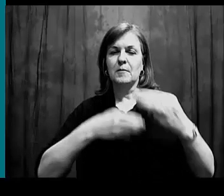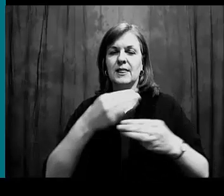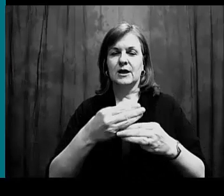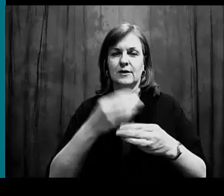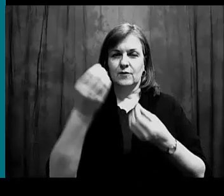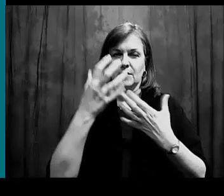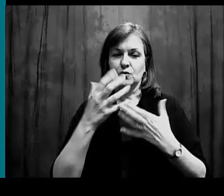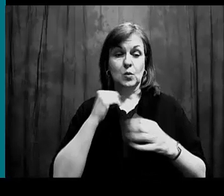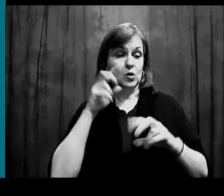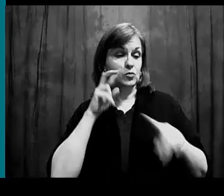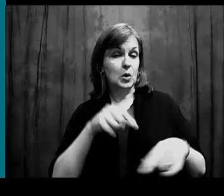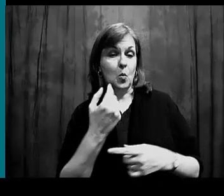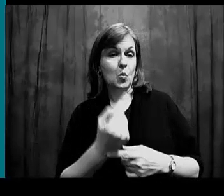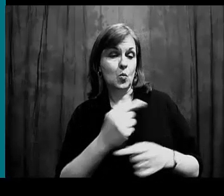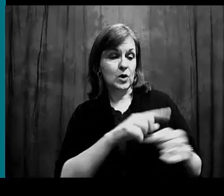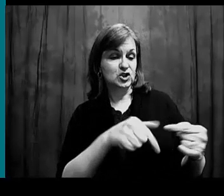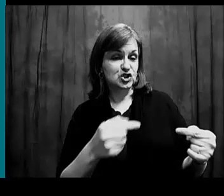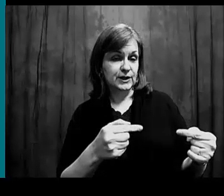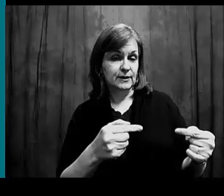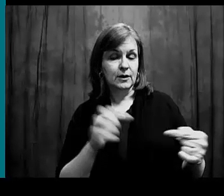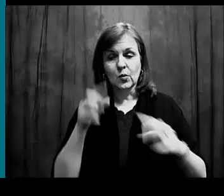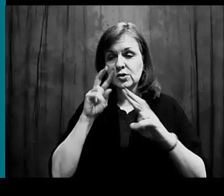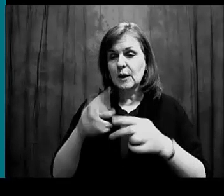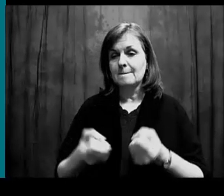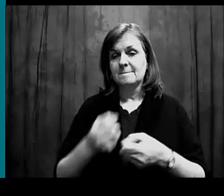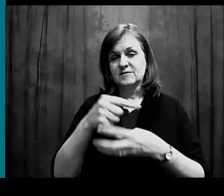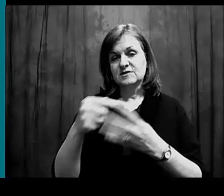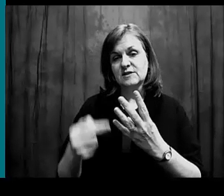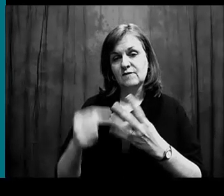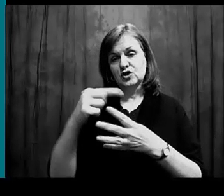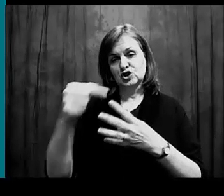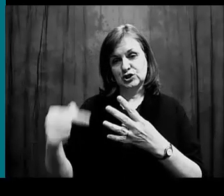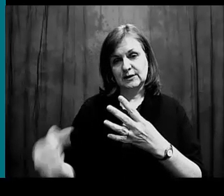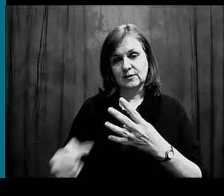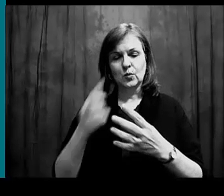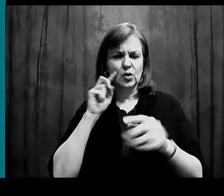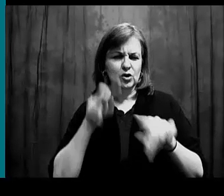so we could look it a single gene we could look at many genes we could look it just